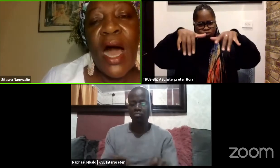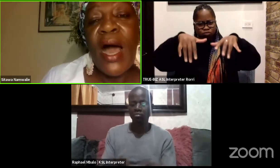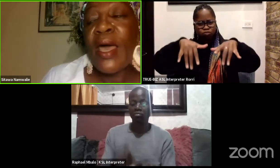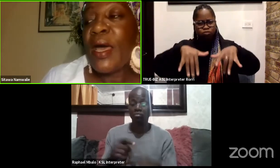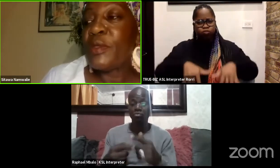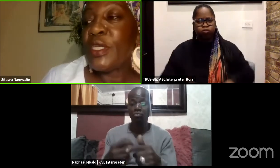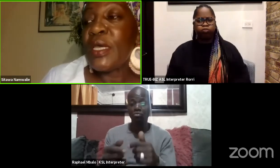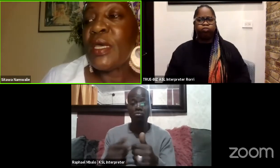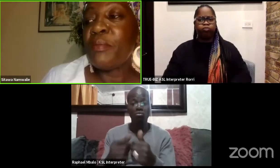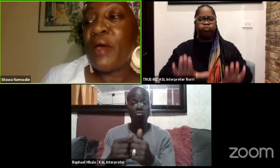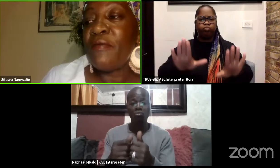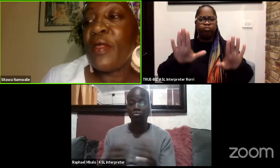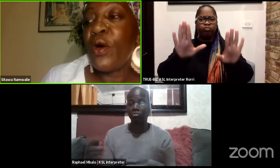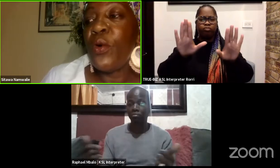I am taking my father home.